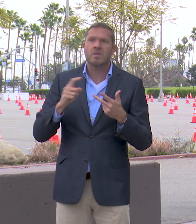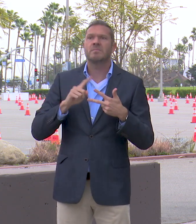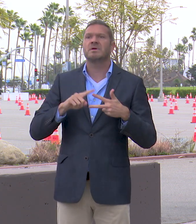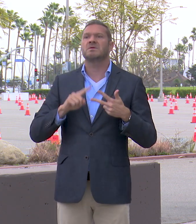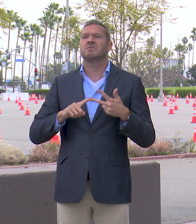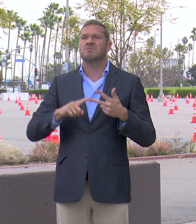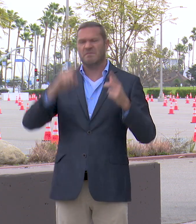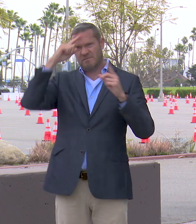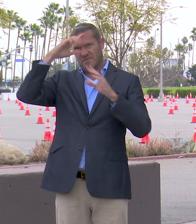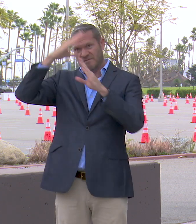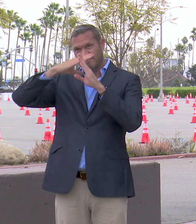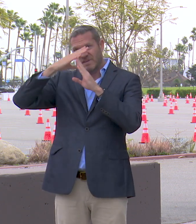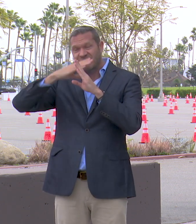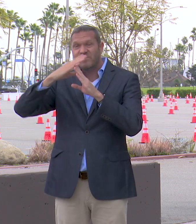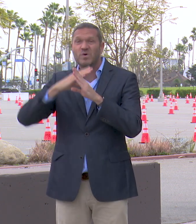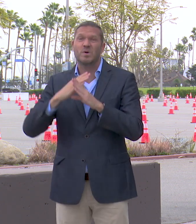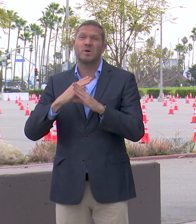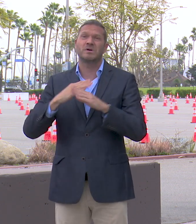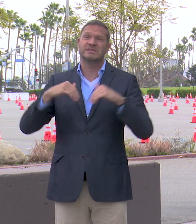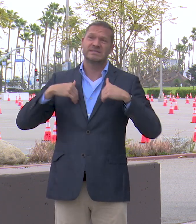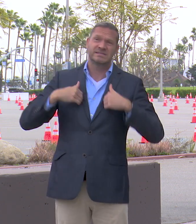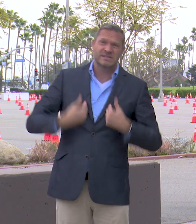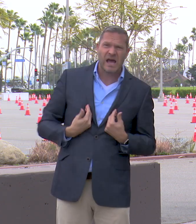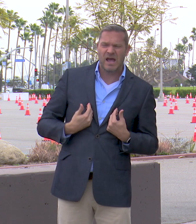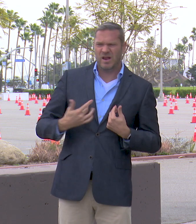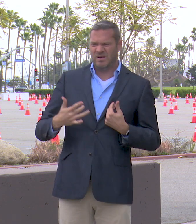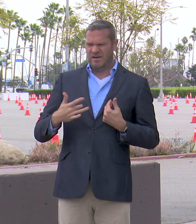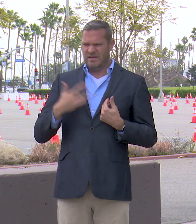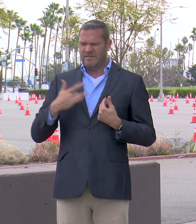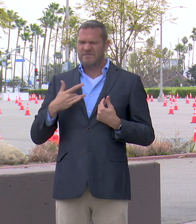little bit like you have the flu or a little under the weather.